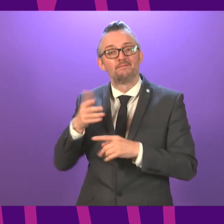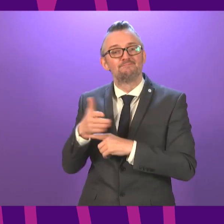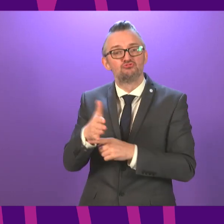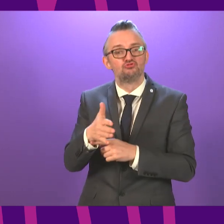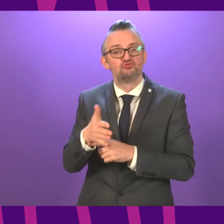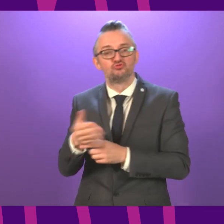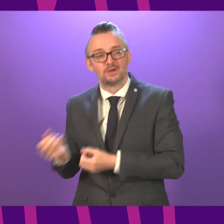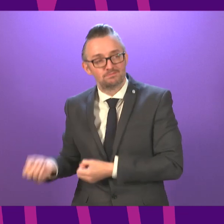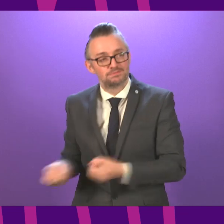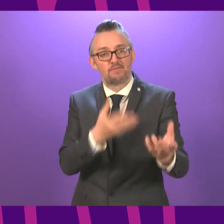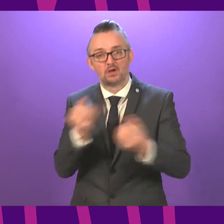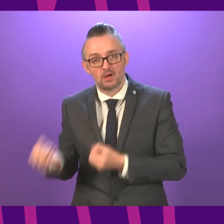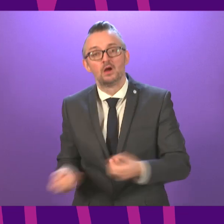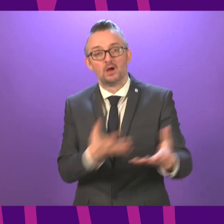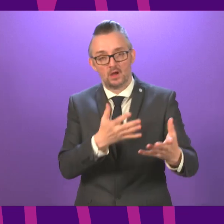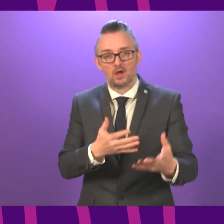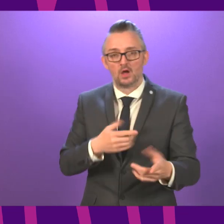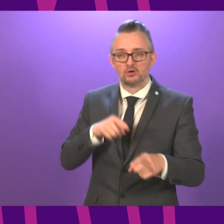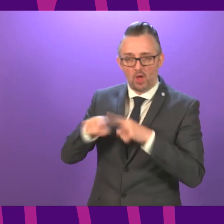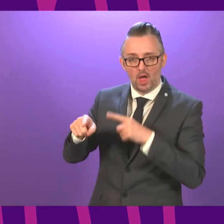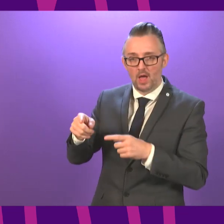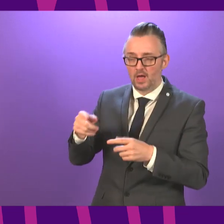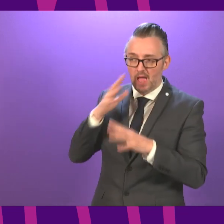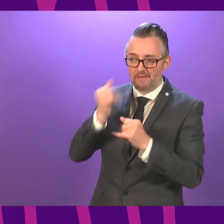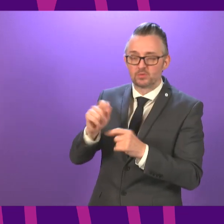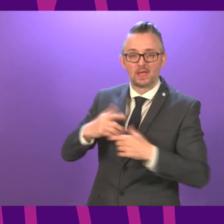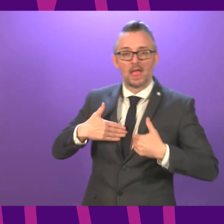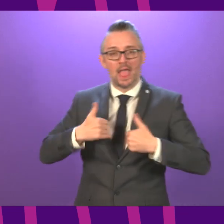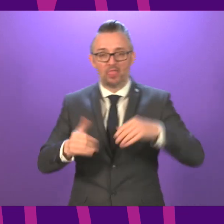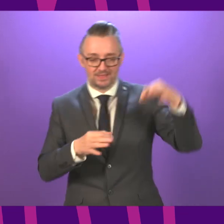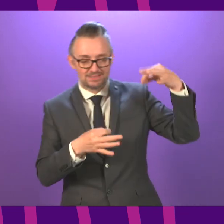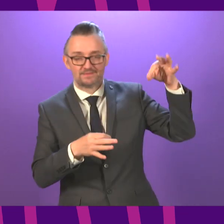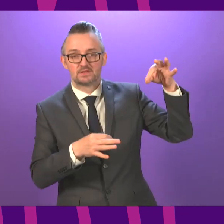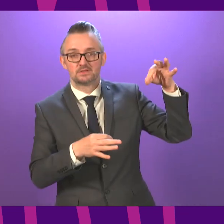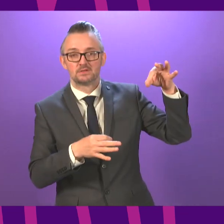to provide an export health certificate signing service at a number of existing logistics hubs in